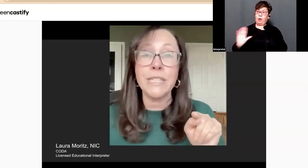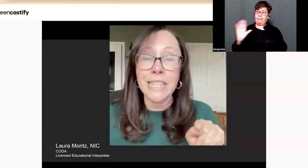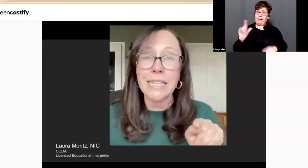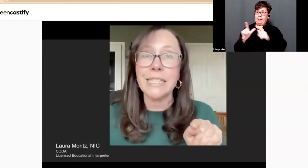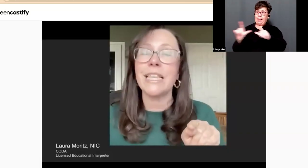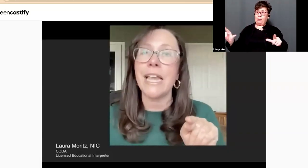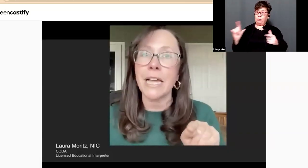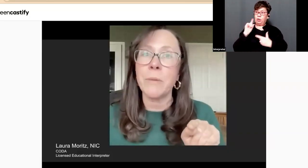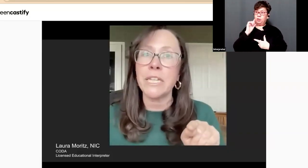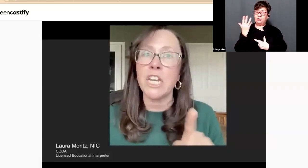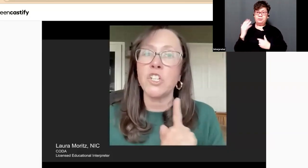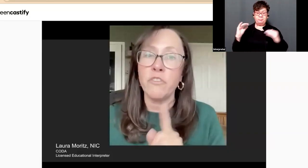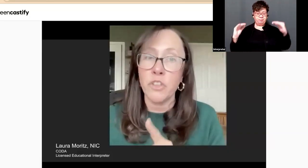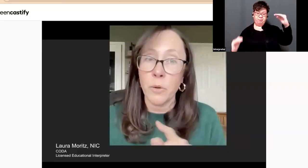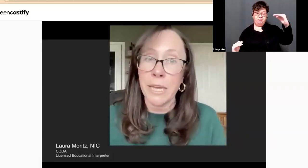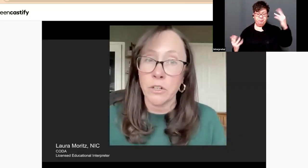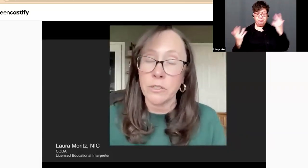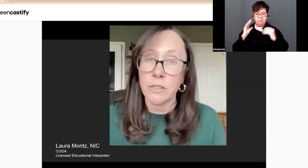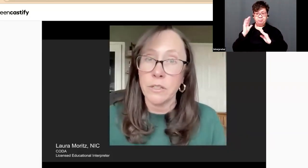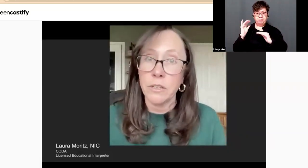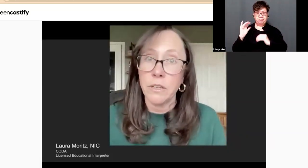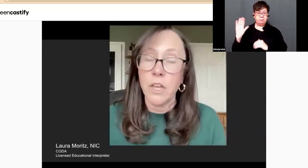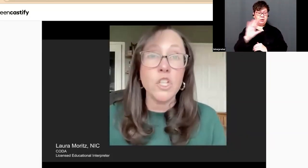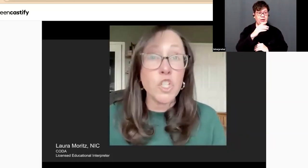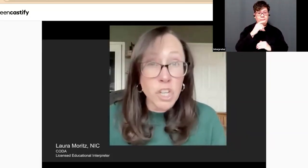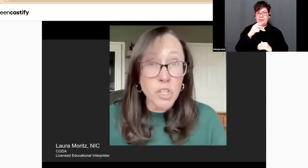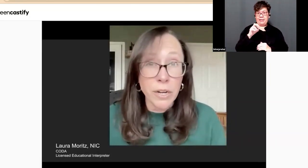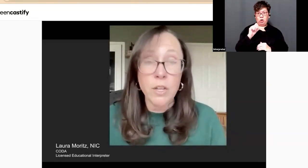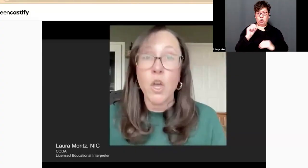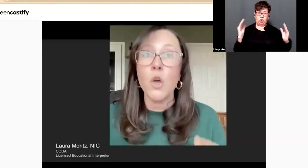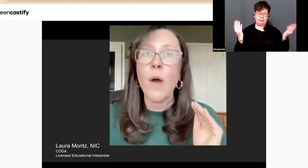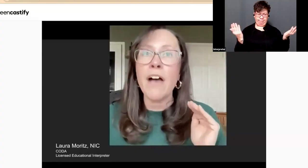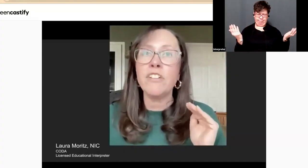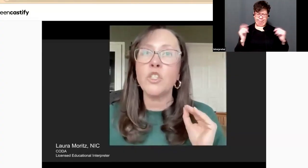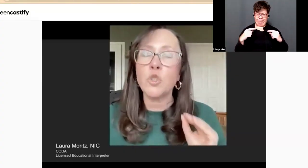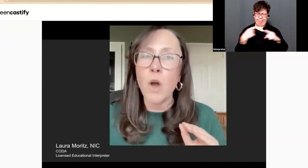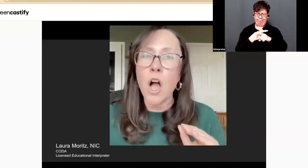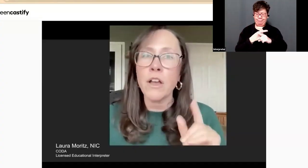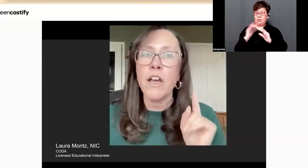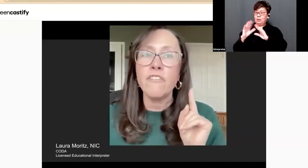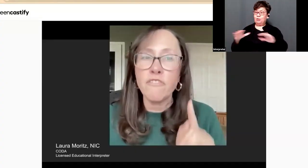was less than the expectation for their peers. Children who have a strong